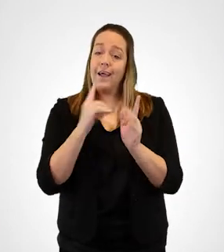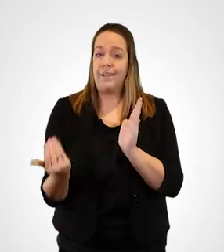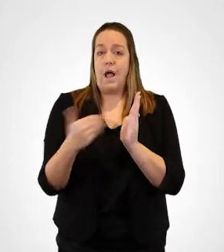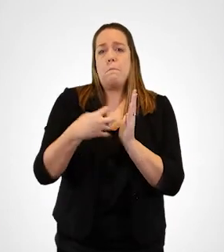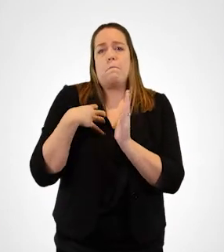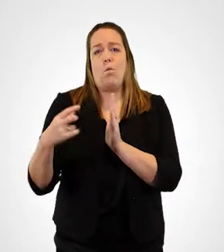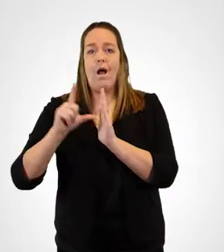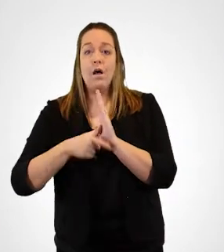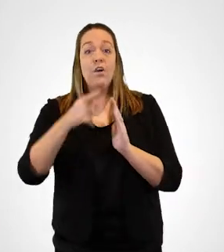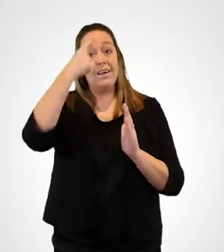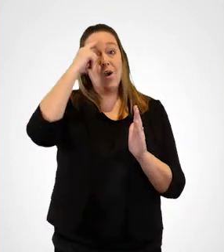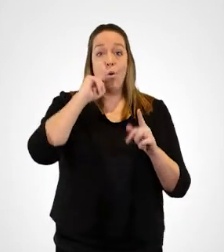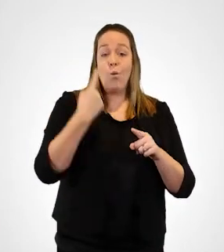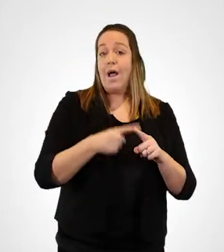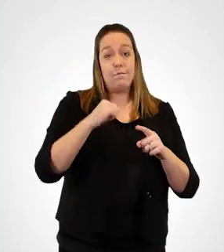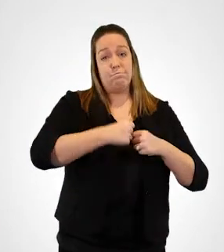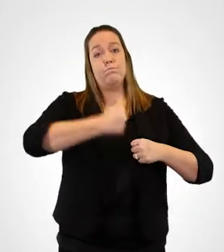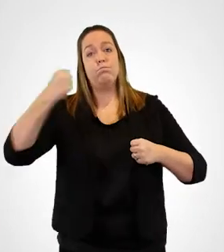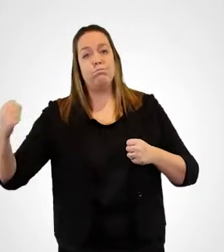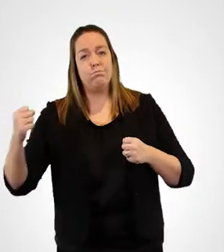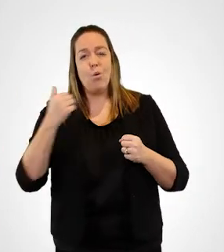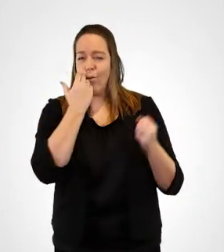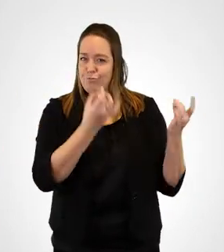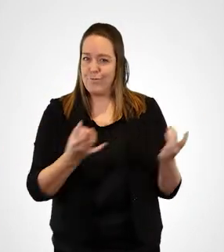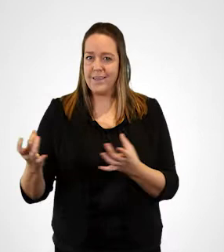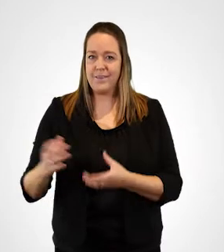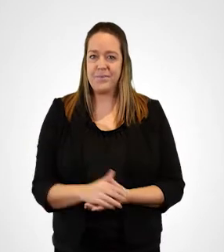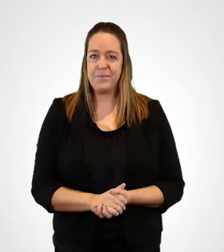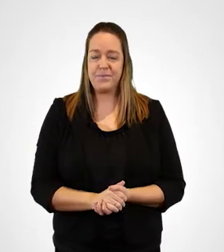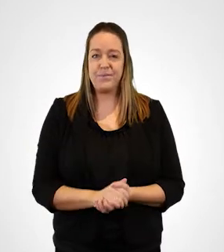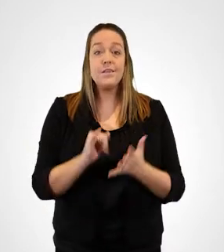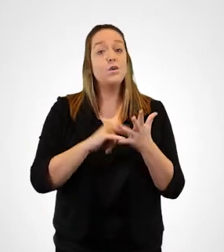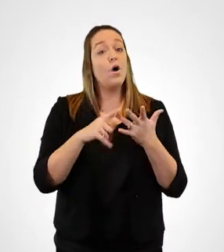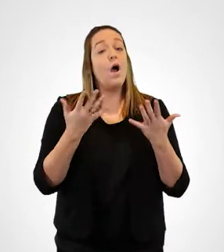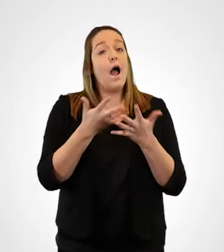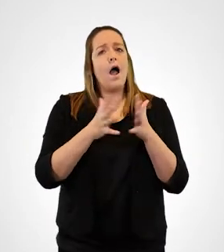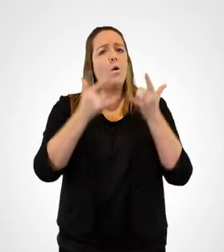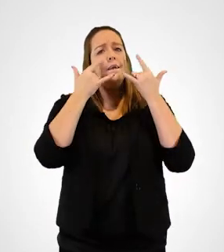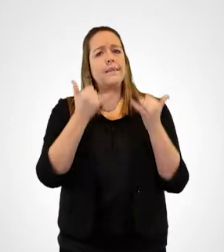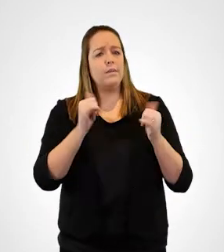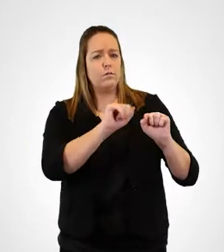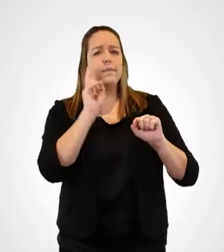because everything takes much longer than you might imagine. So how did we come up with a test of phonological awareness?